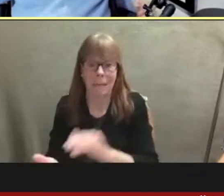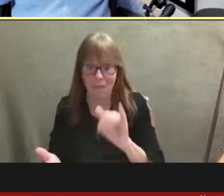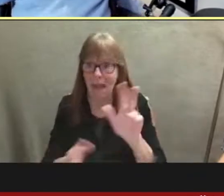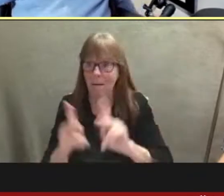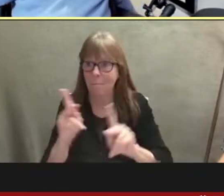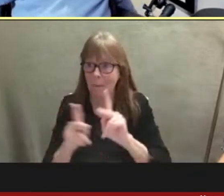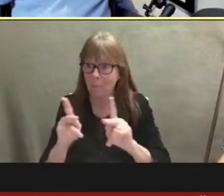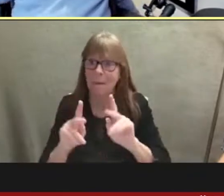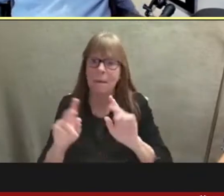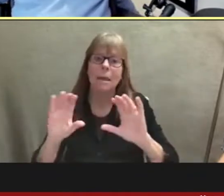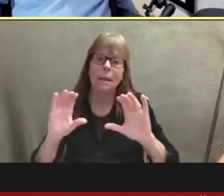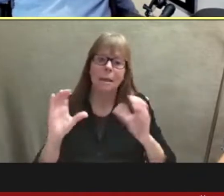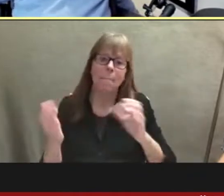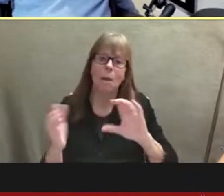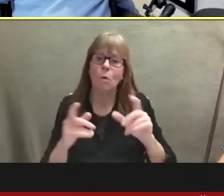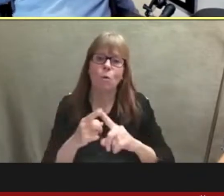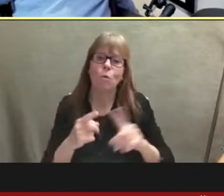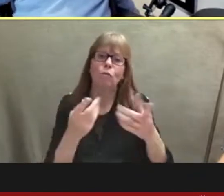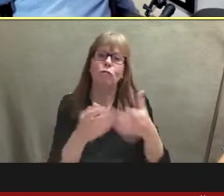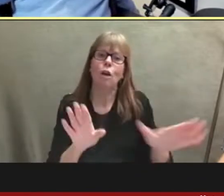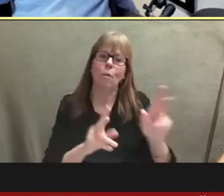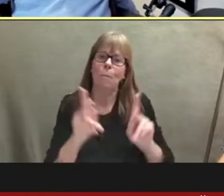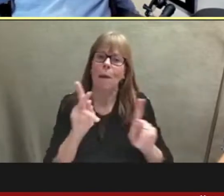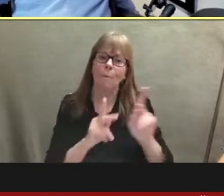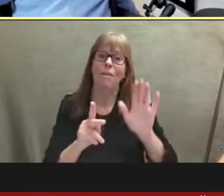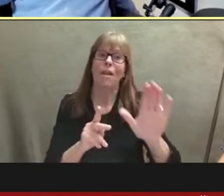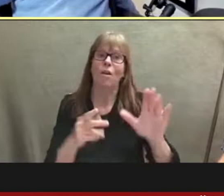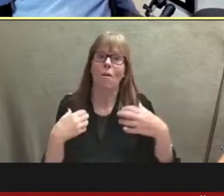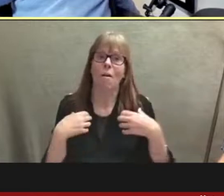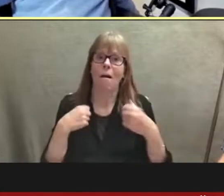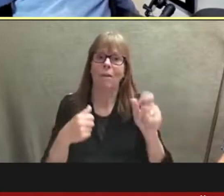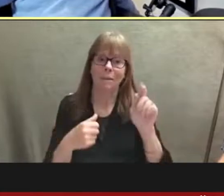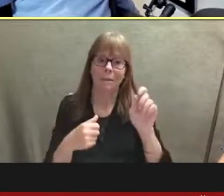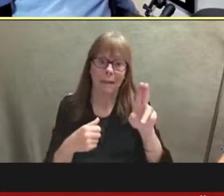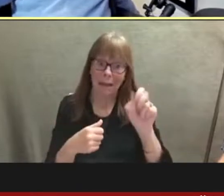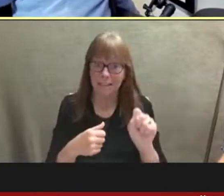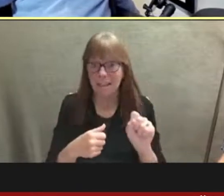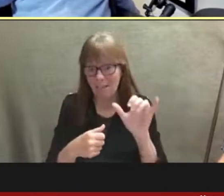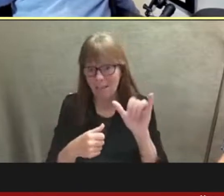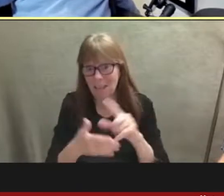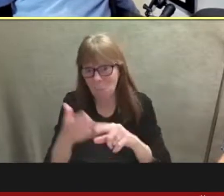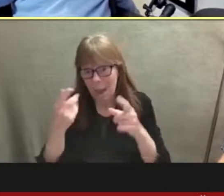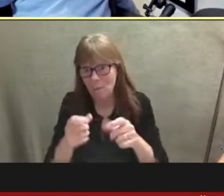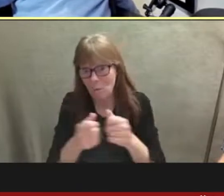health status of the general population, which is certainly the case for people with disabilities.